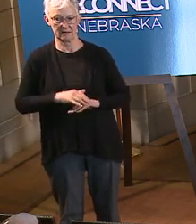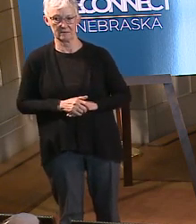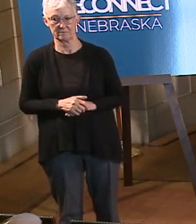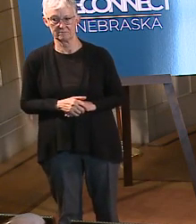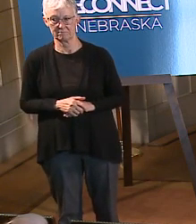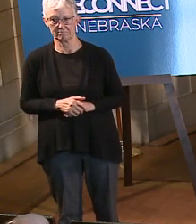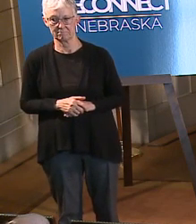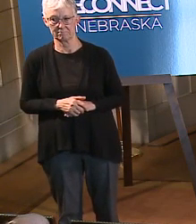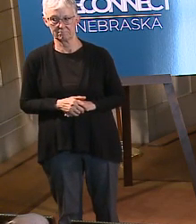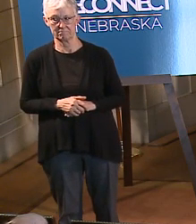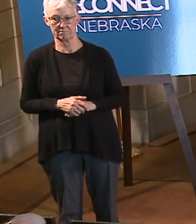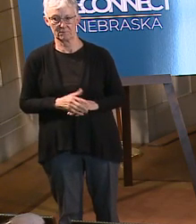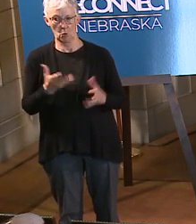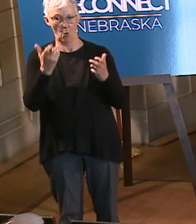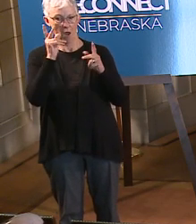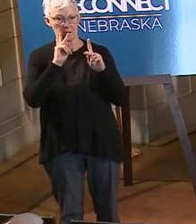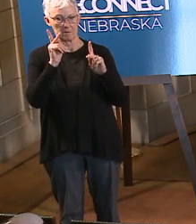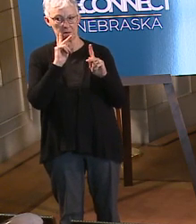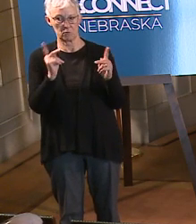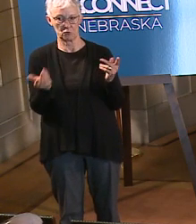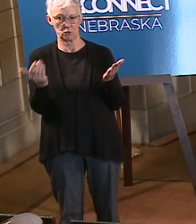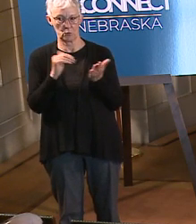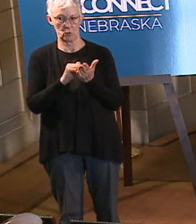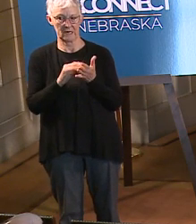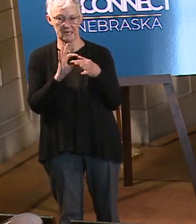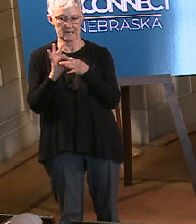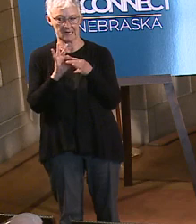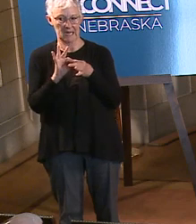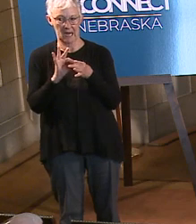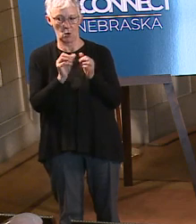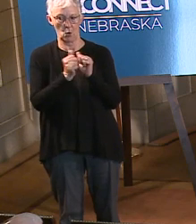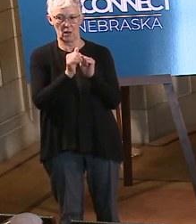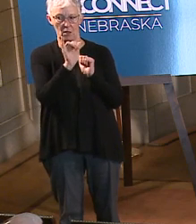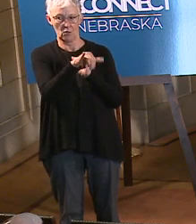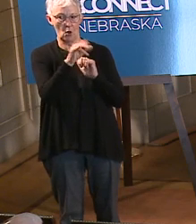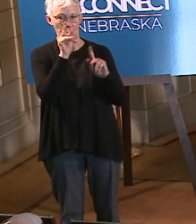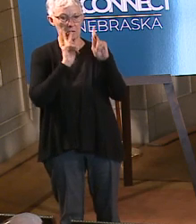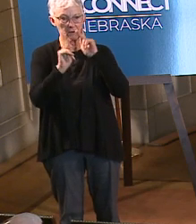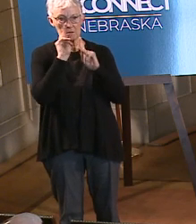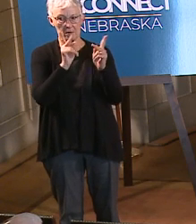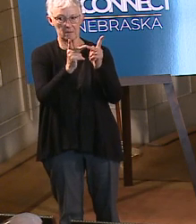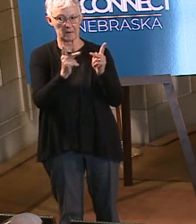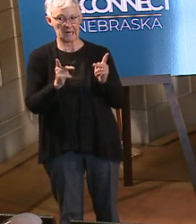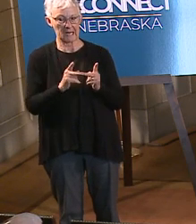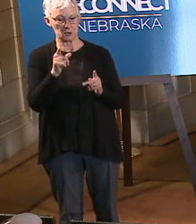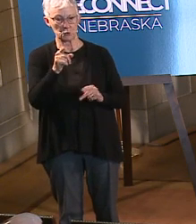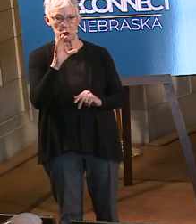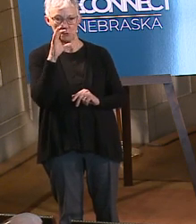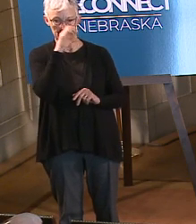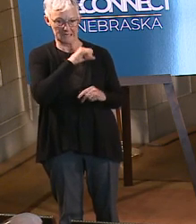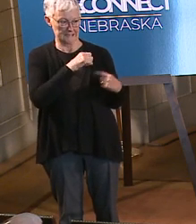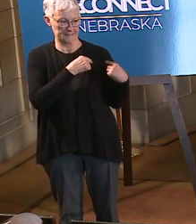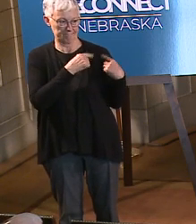SO, THANKS, DEAR. THANK YOU, HONEY.